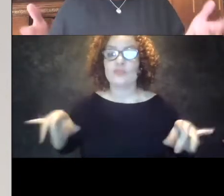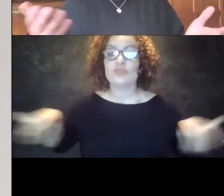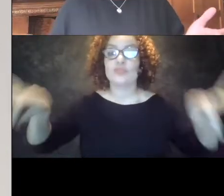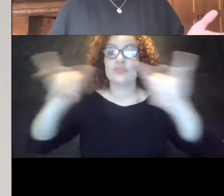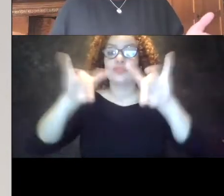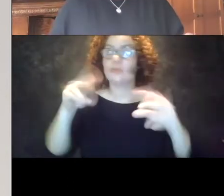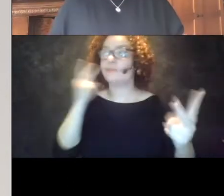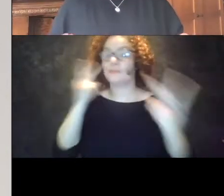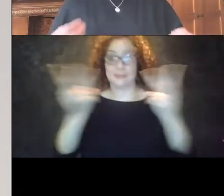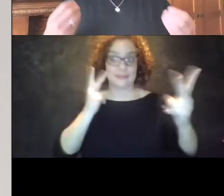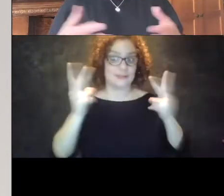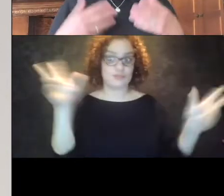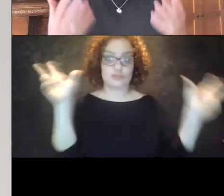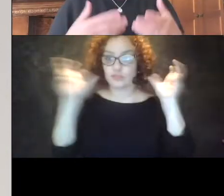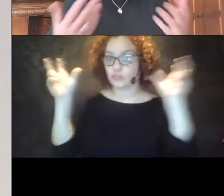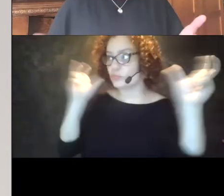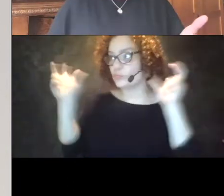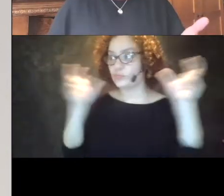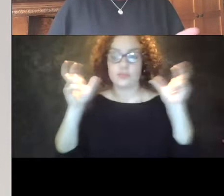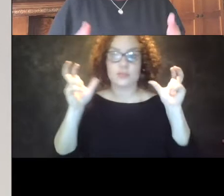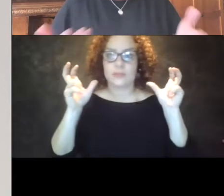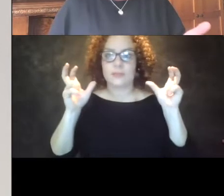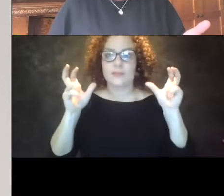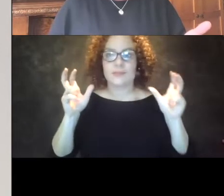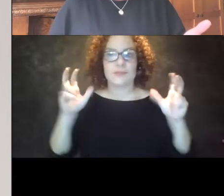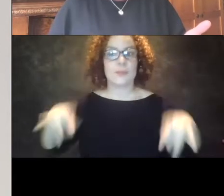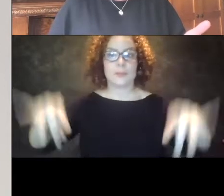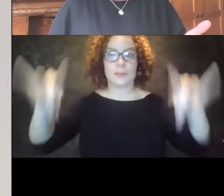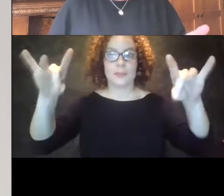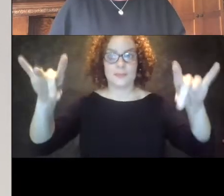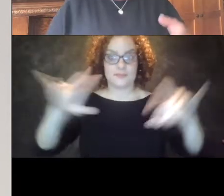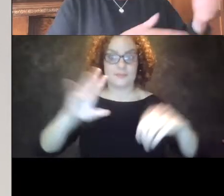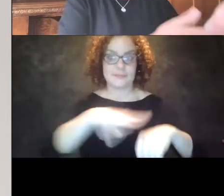happening. And as these this natural experience occurs for children, and as you heard from